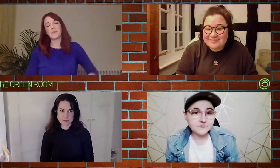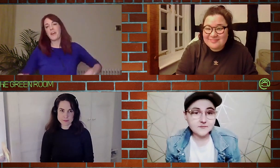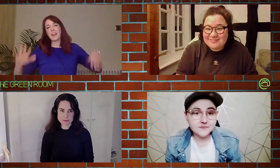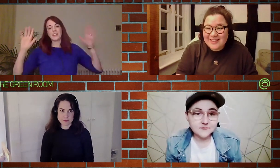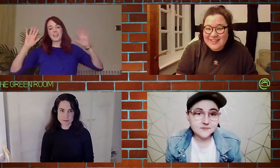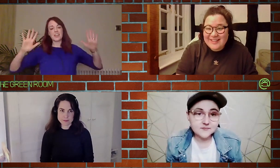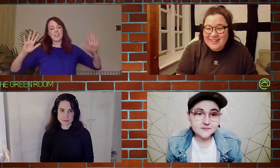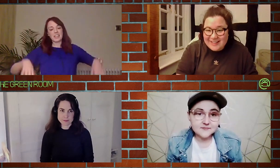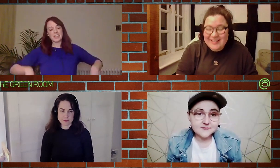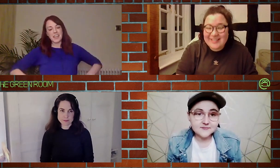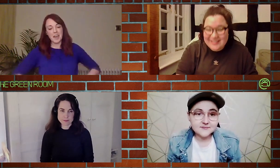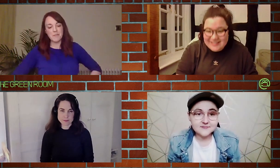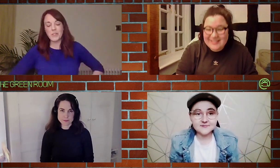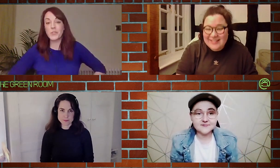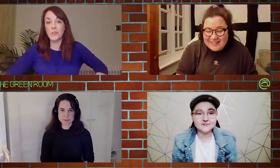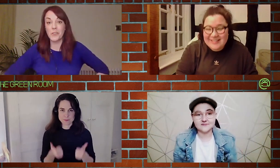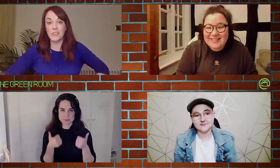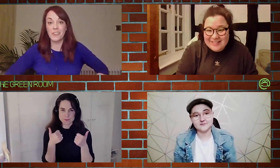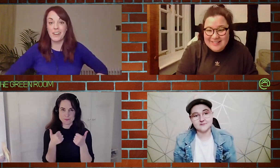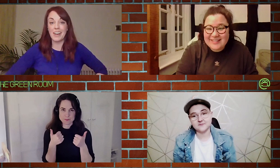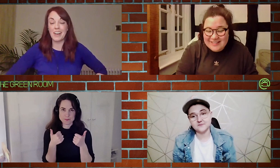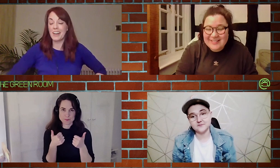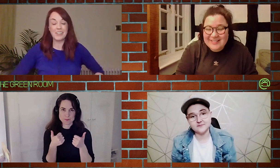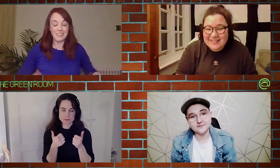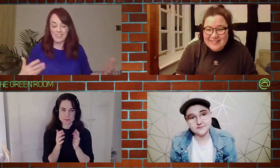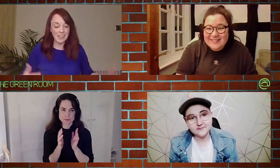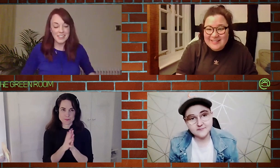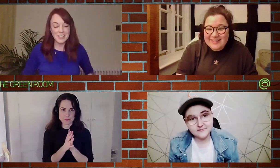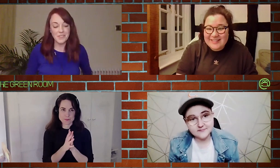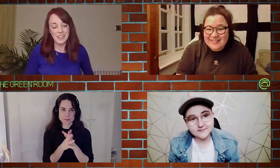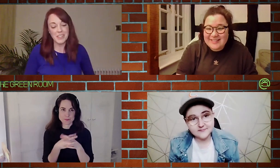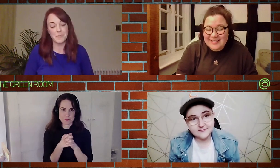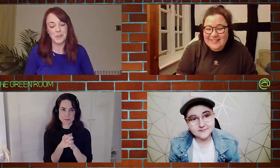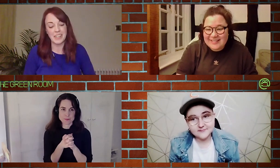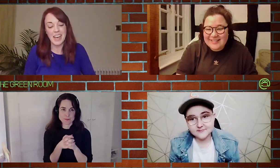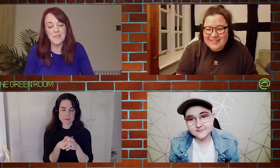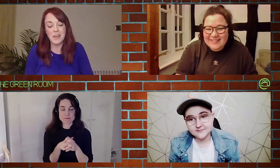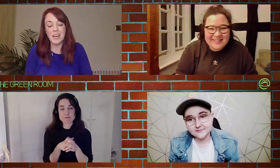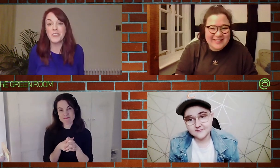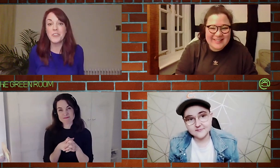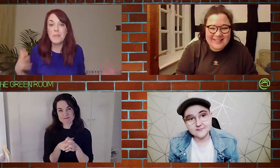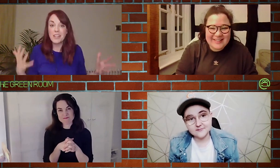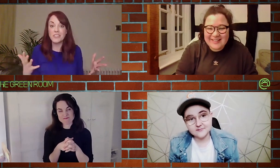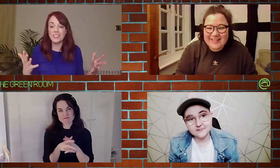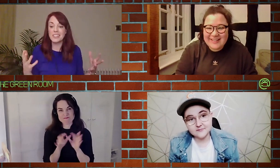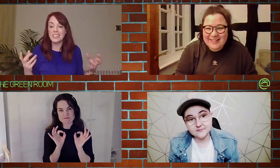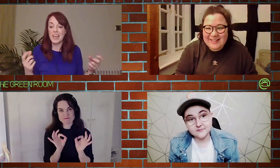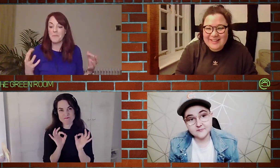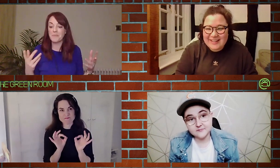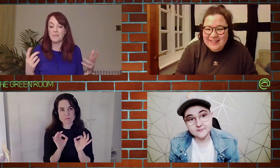Great! Great great great. So hat's brilliant. And you mentioned